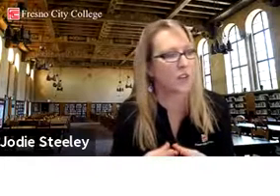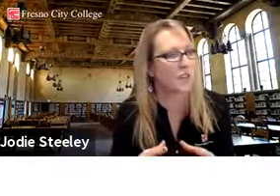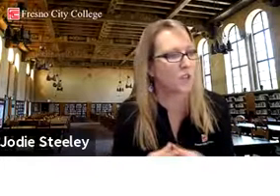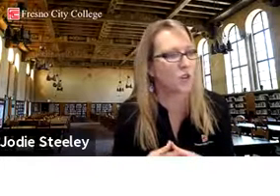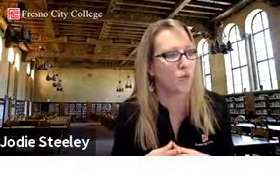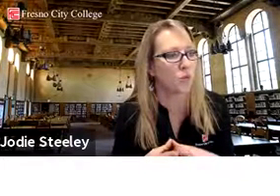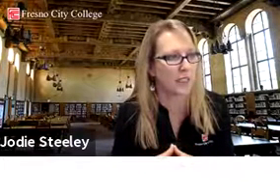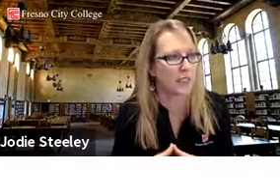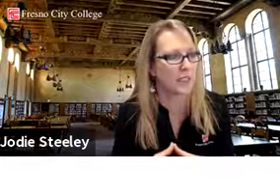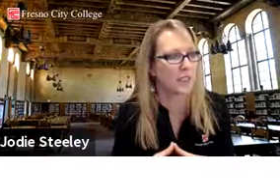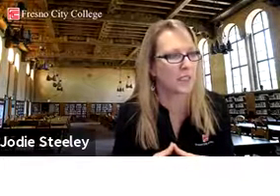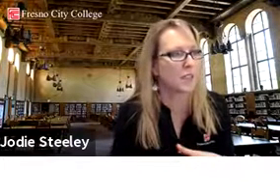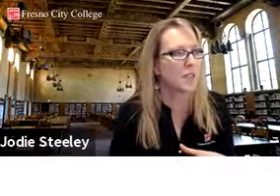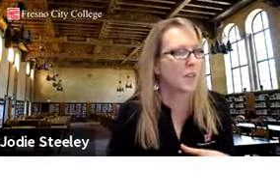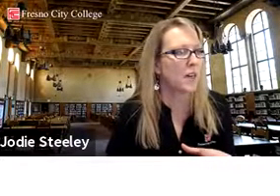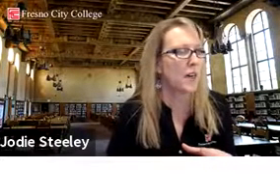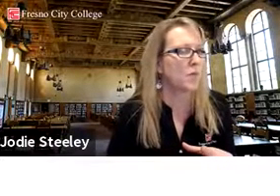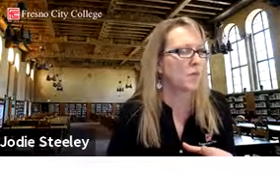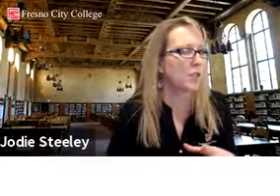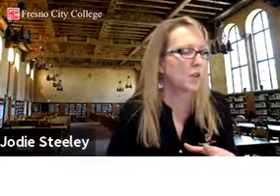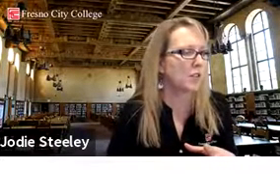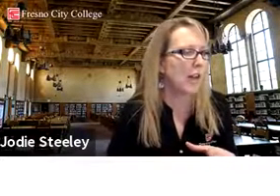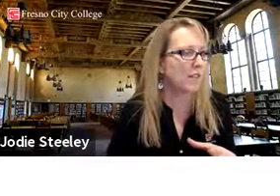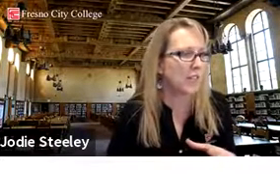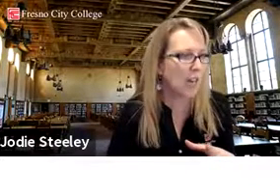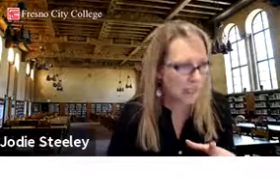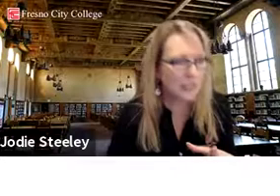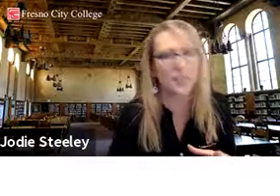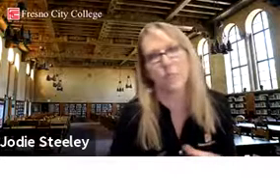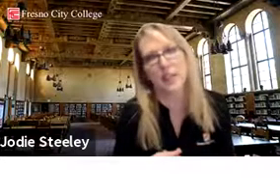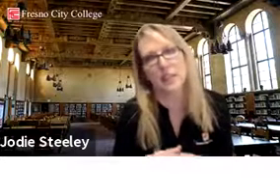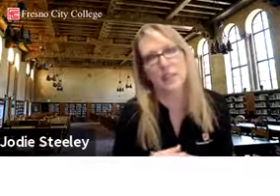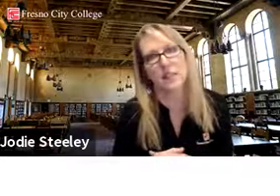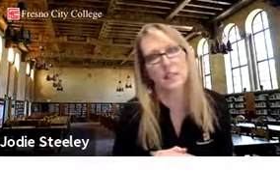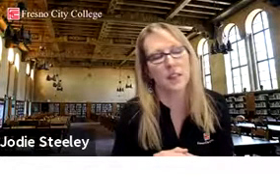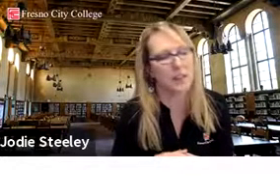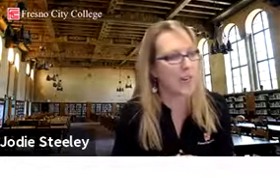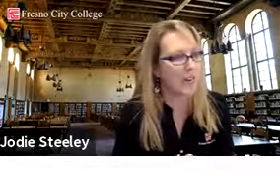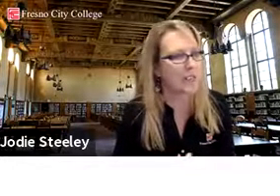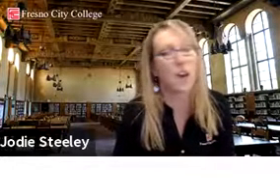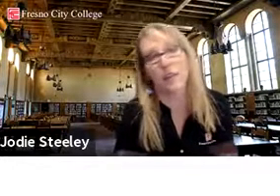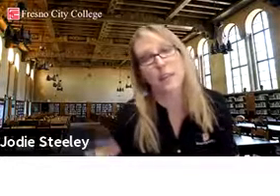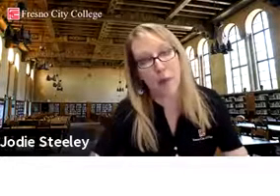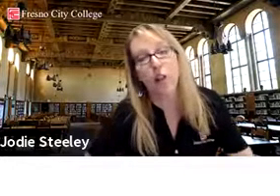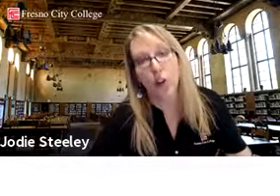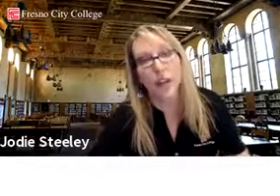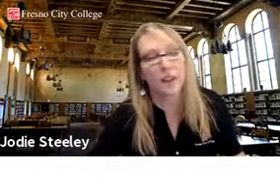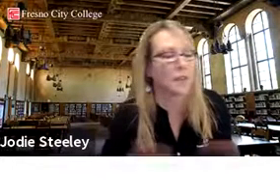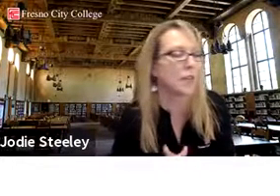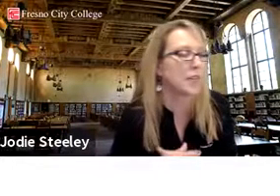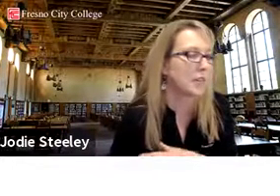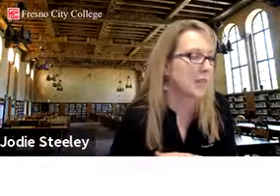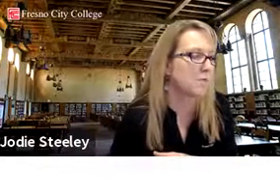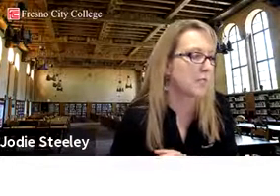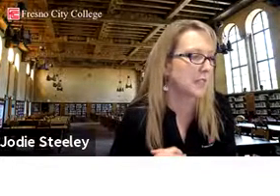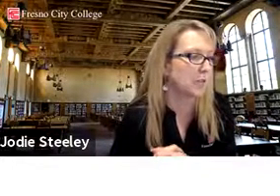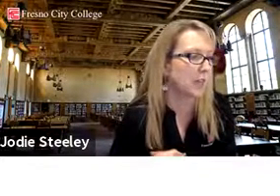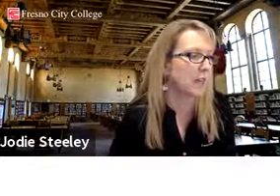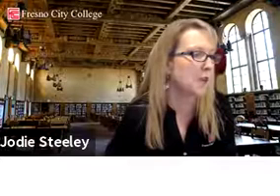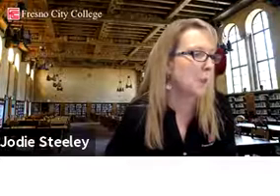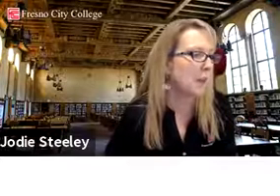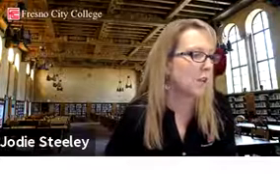in the social presence. You also have the cognitive presence. And that is obviously about learning, learning, the discipline, you